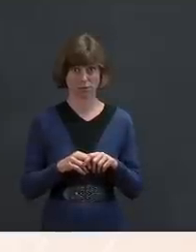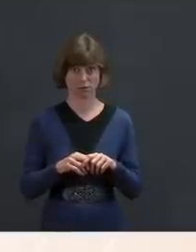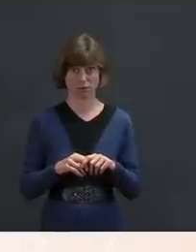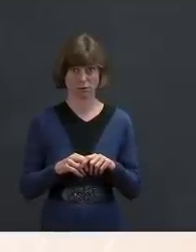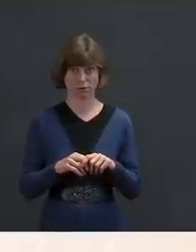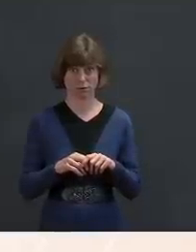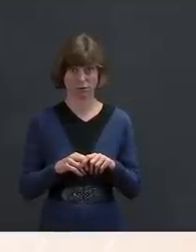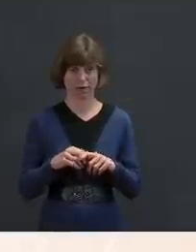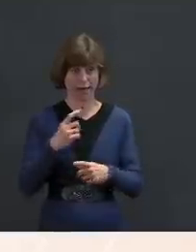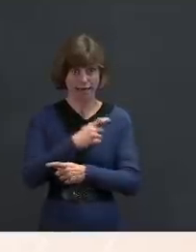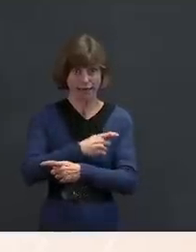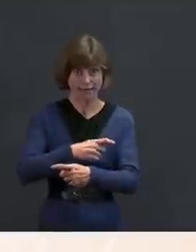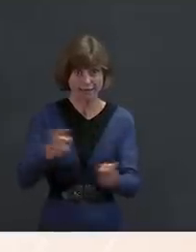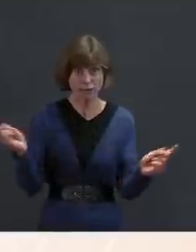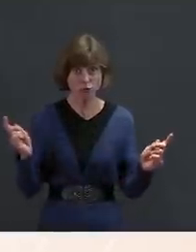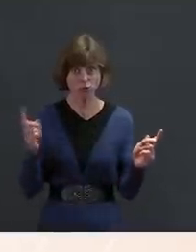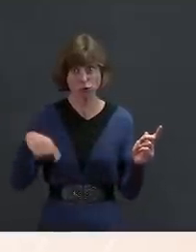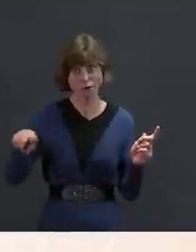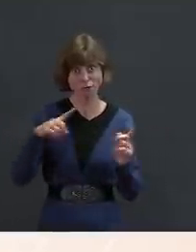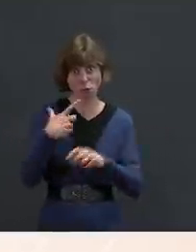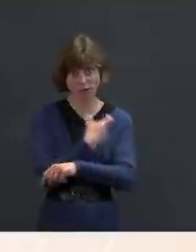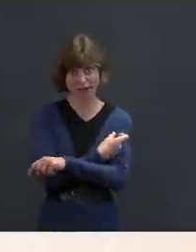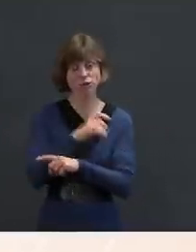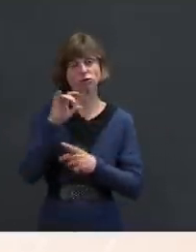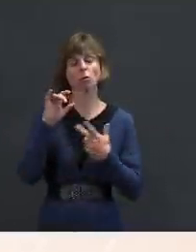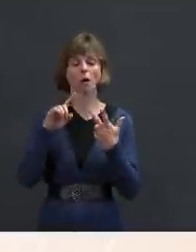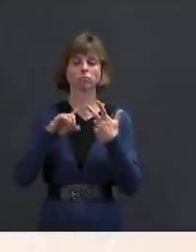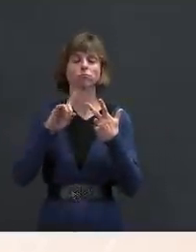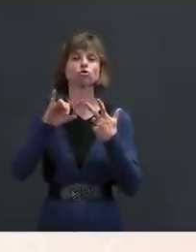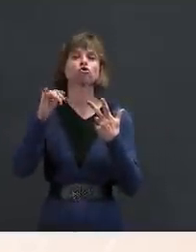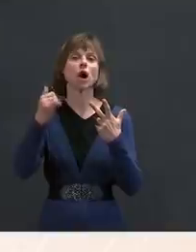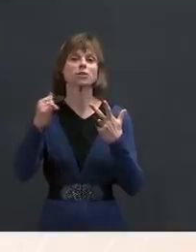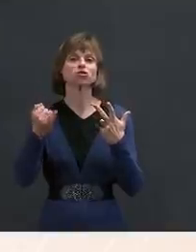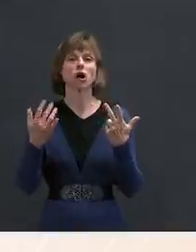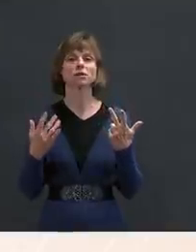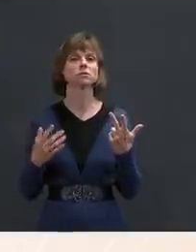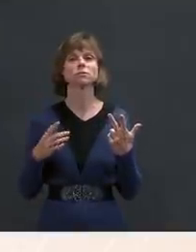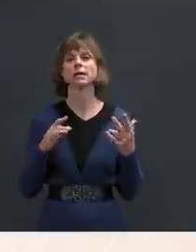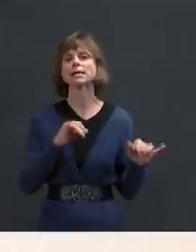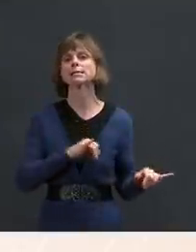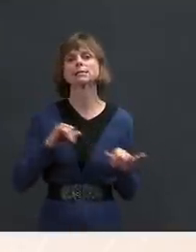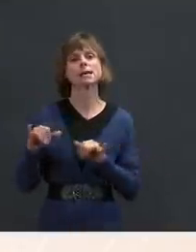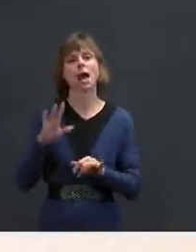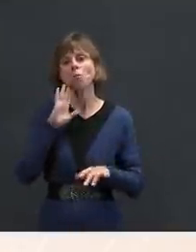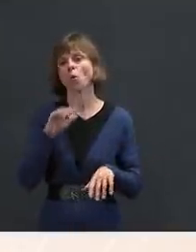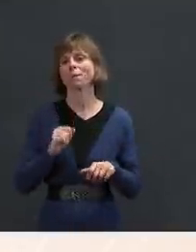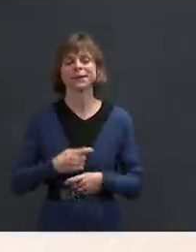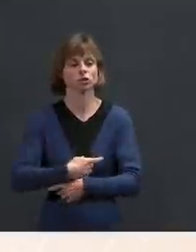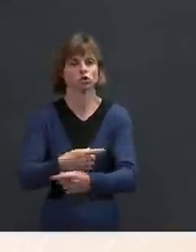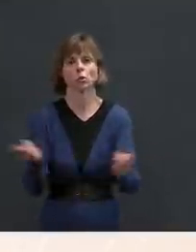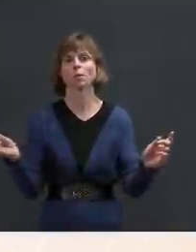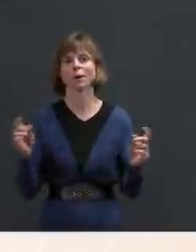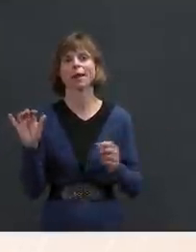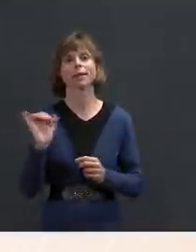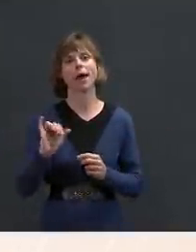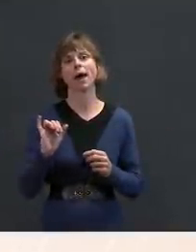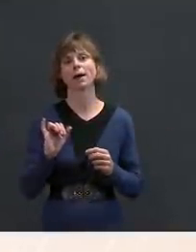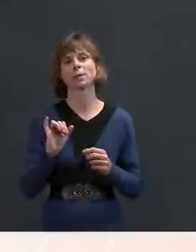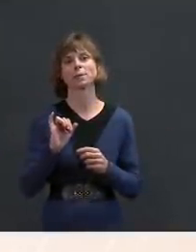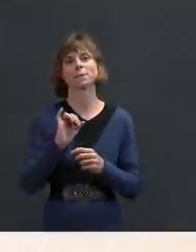the Johnson & Johnson vaccine -- or we will distribute, I should say, just like we distribute Pfizer and Moderna's vaccine: proportional to a state's population